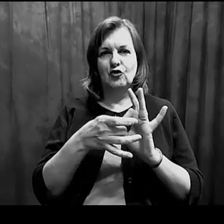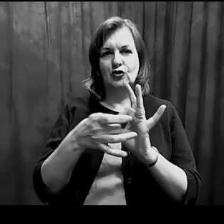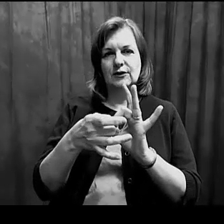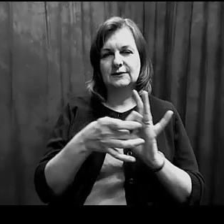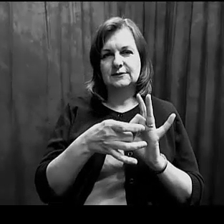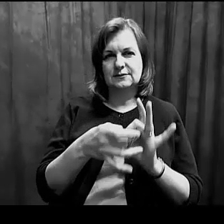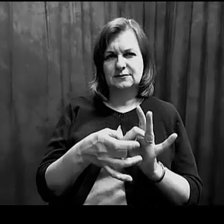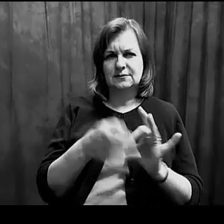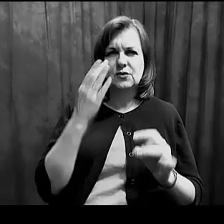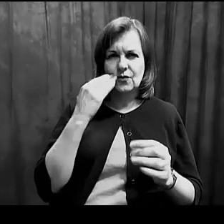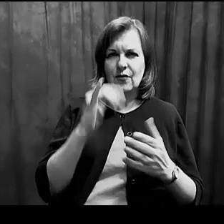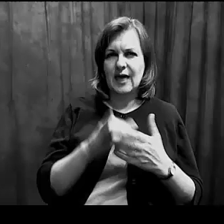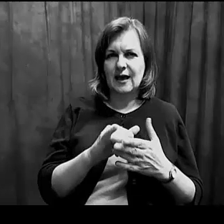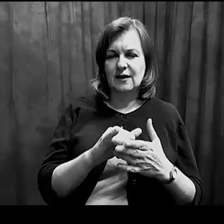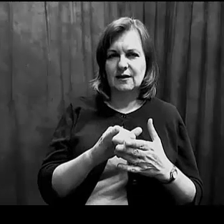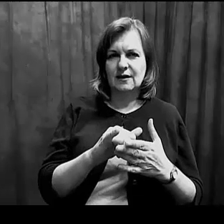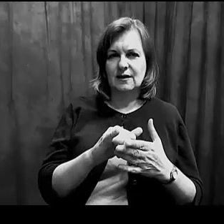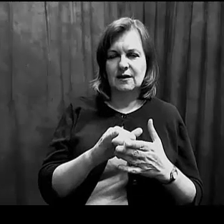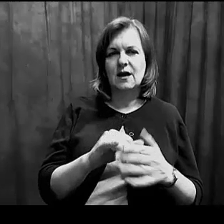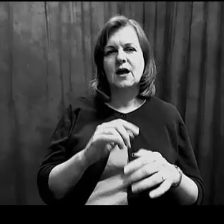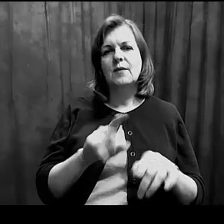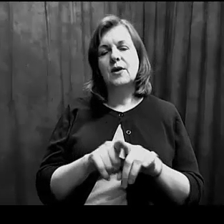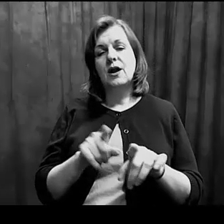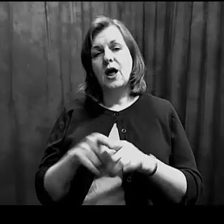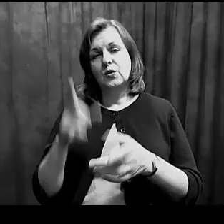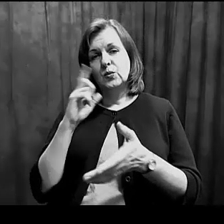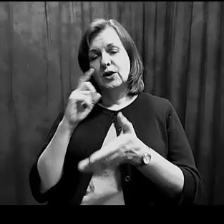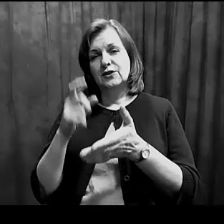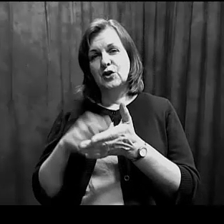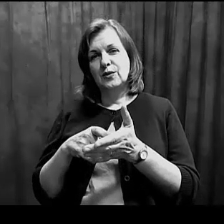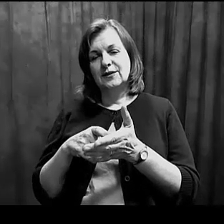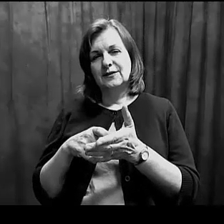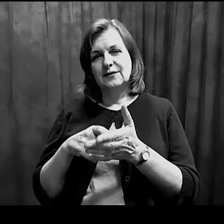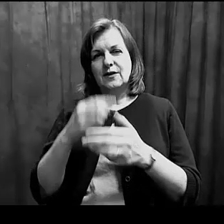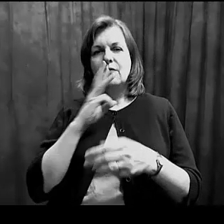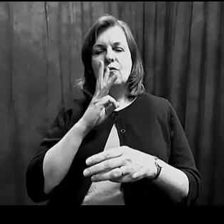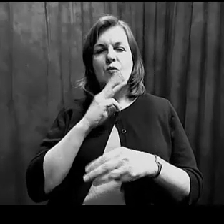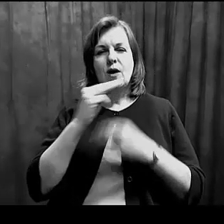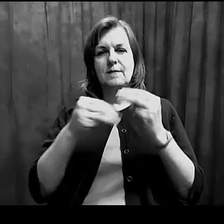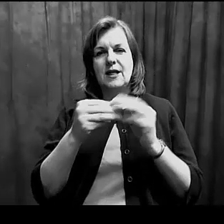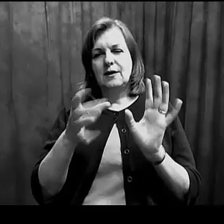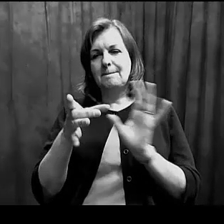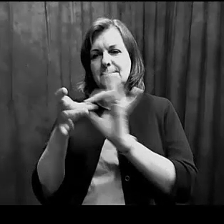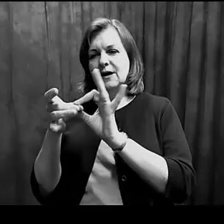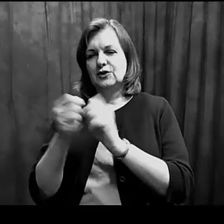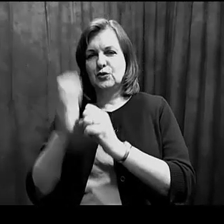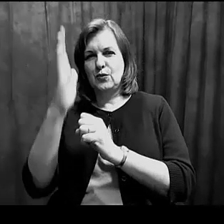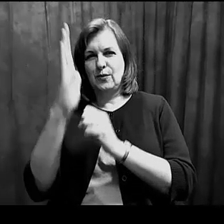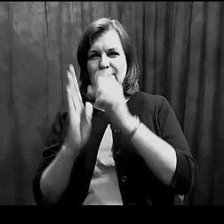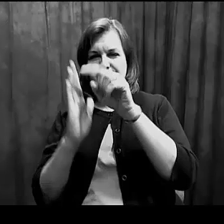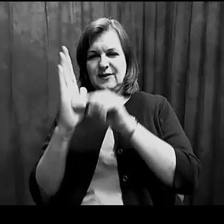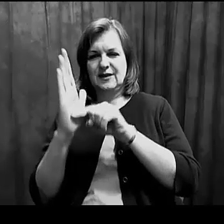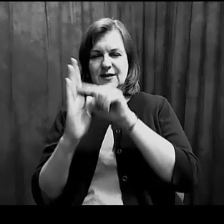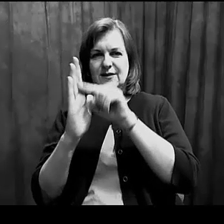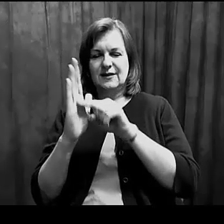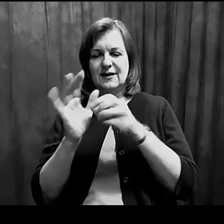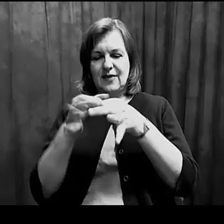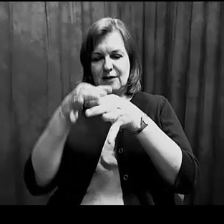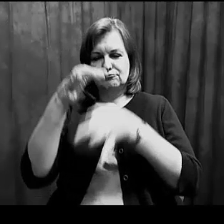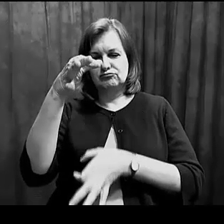are going to hold the water molecules together we know that - but we're also interested in is this bond right here [between the water and plant]